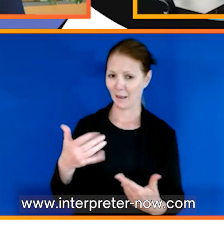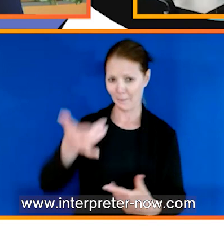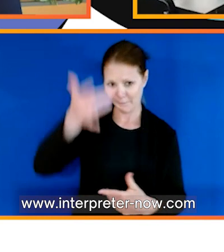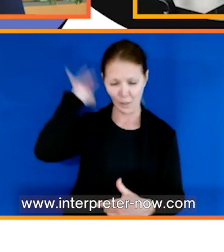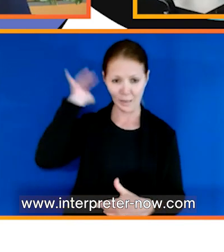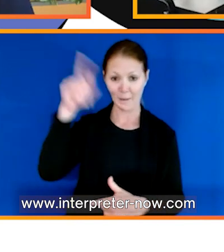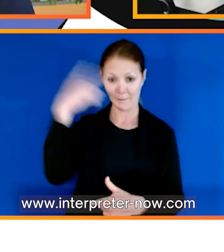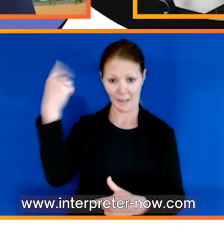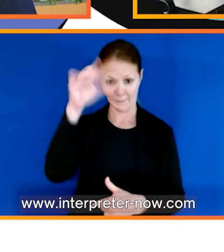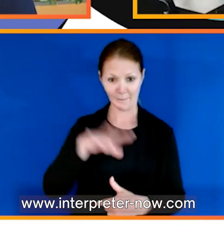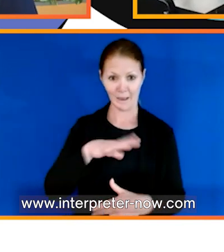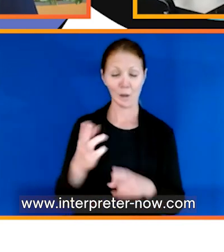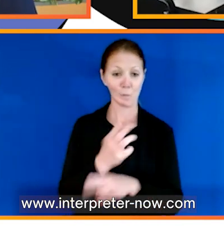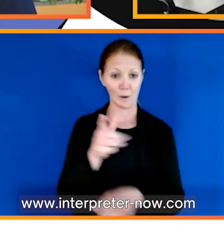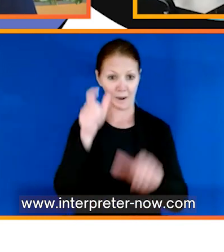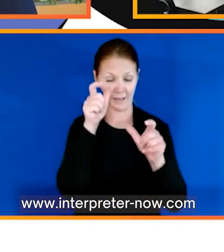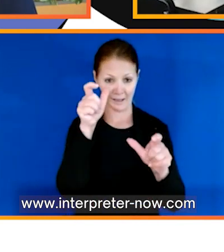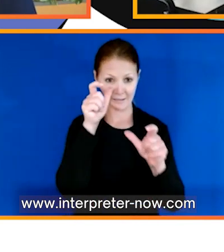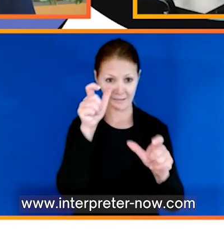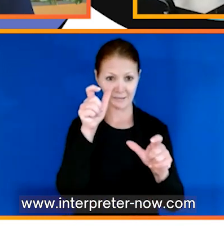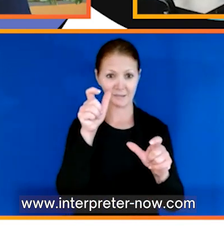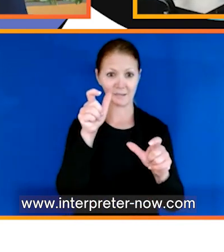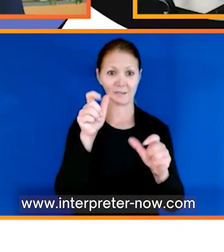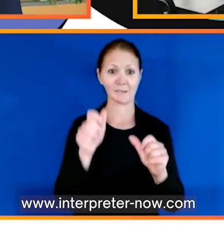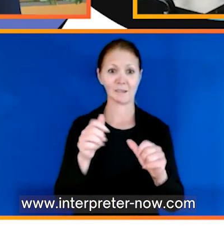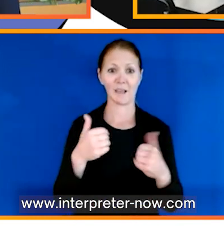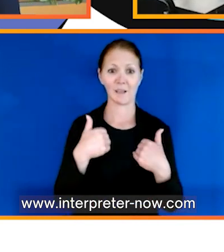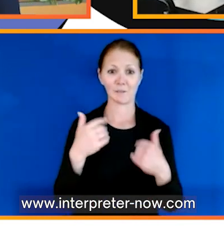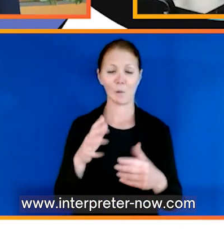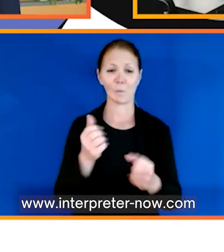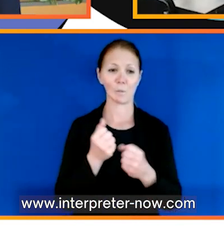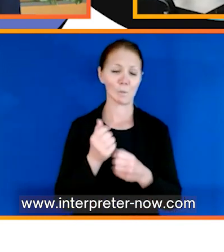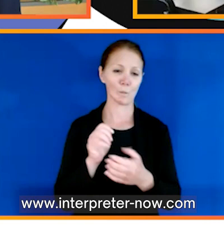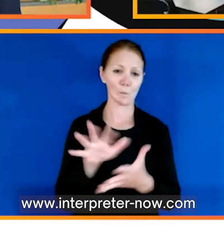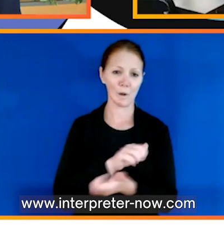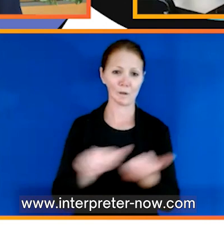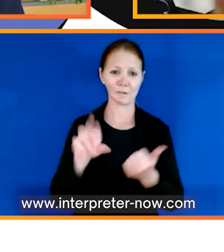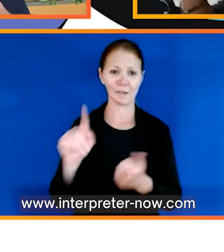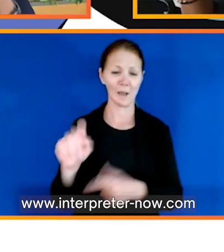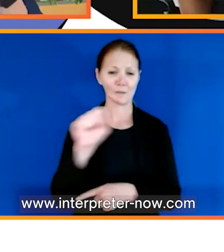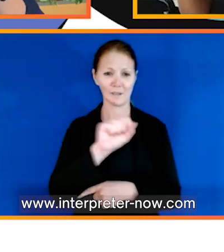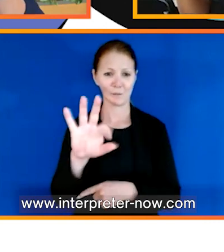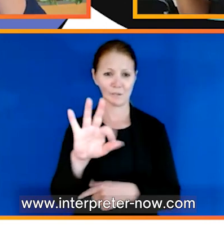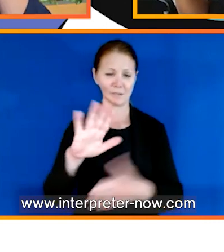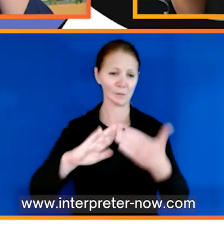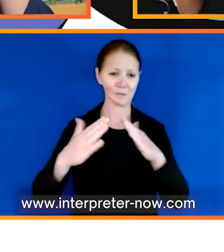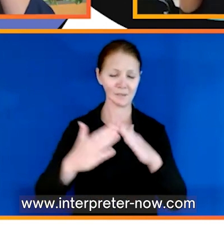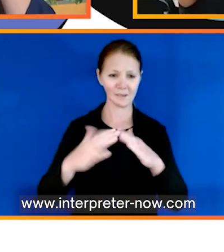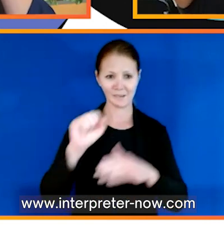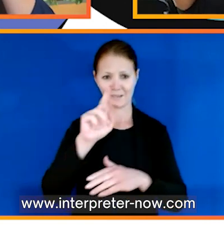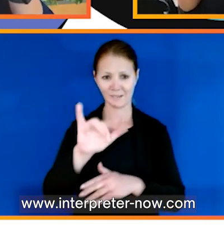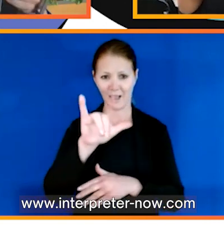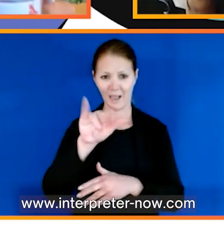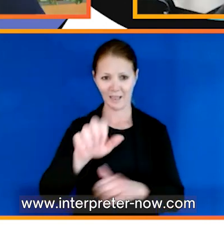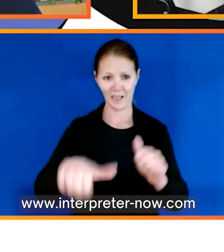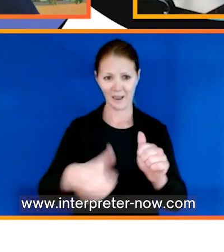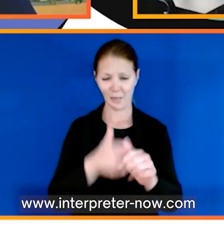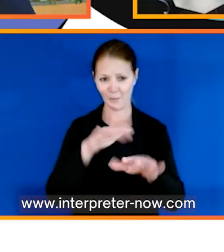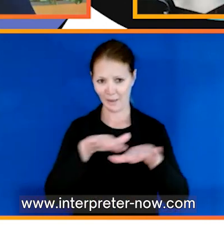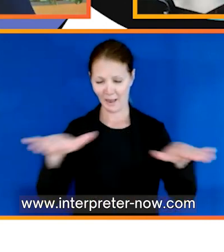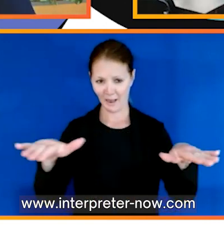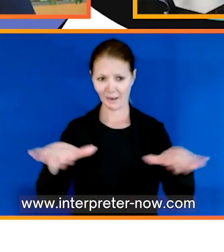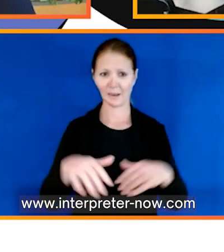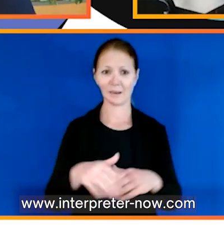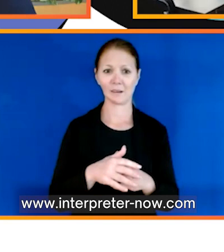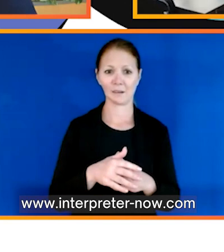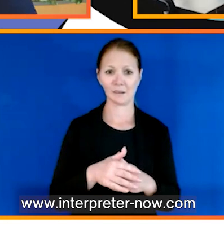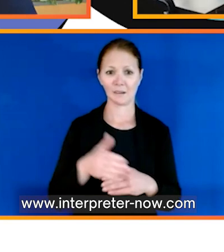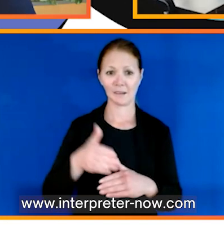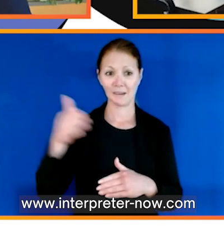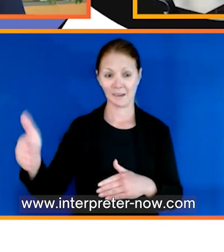I’m a bald-headed Black man, wearing glasses, with a washed out San Francisco’s city skyline.